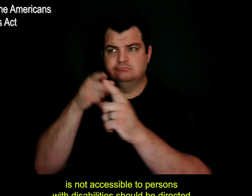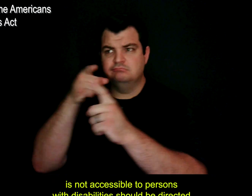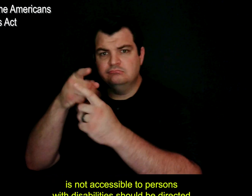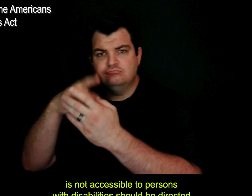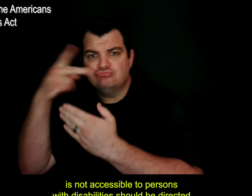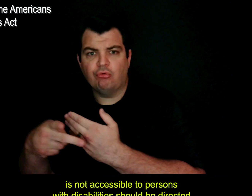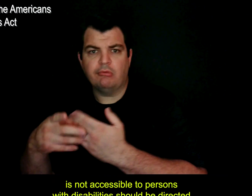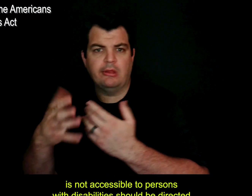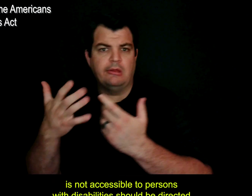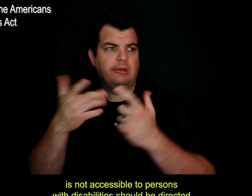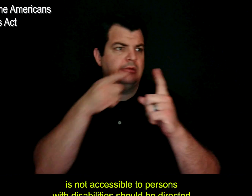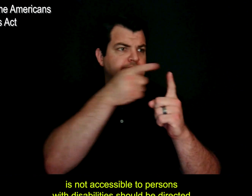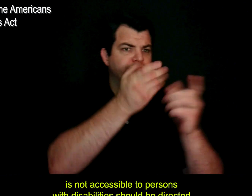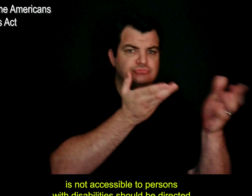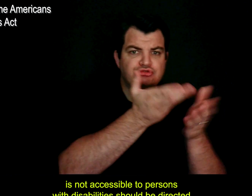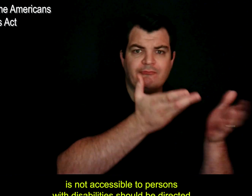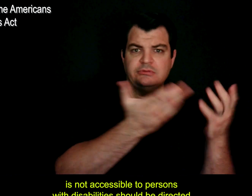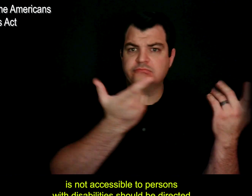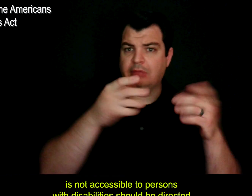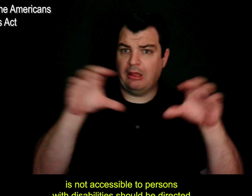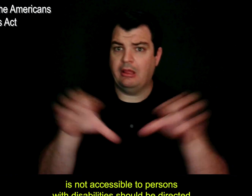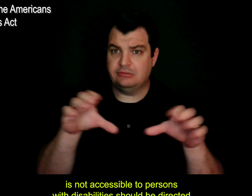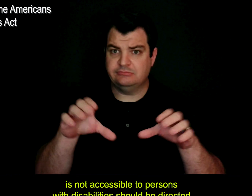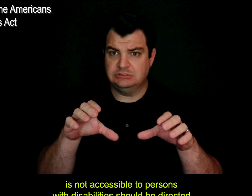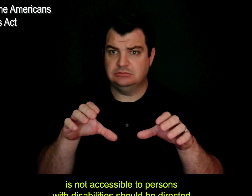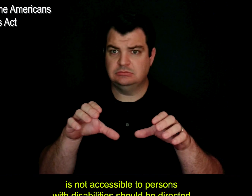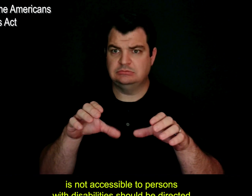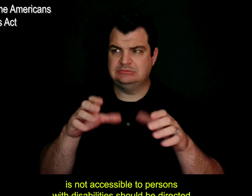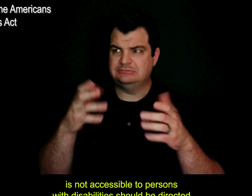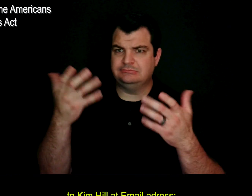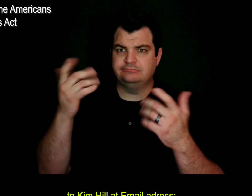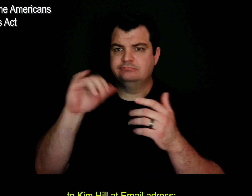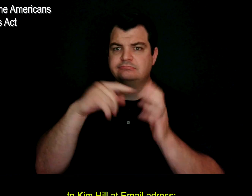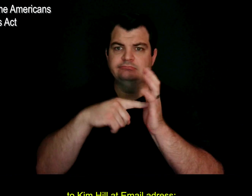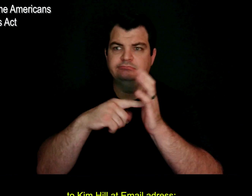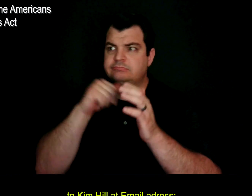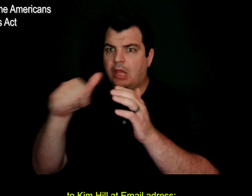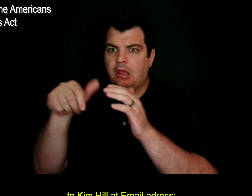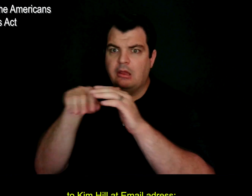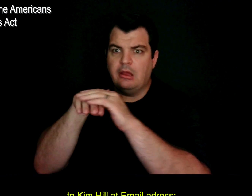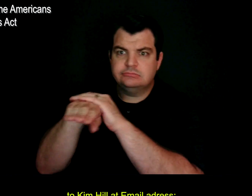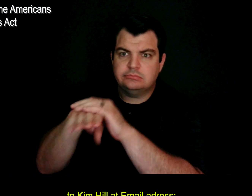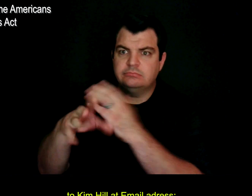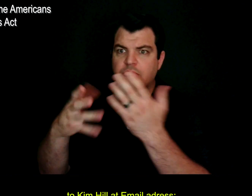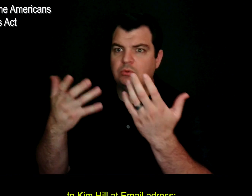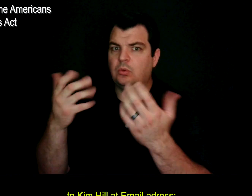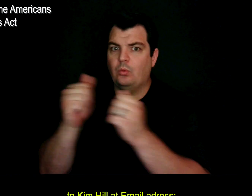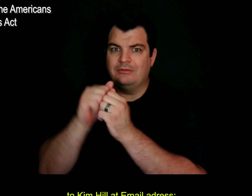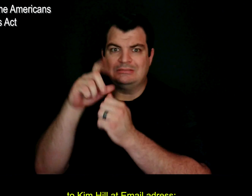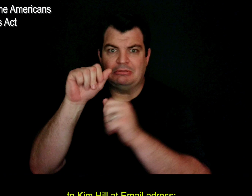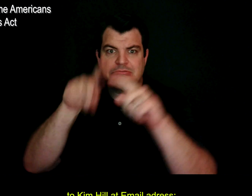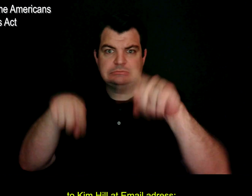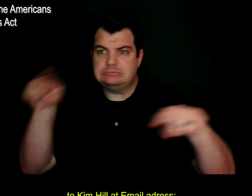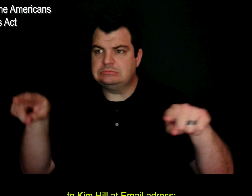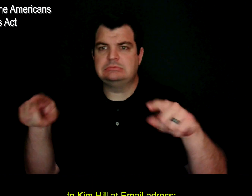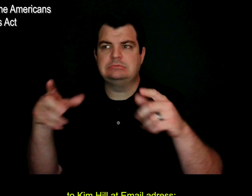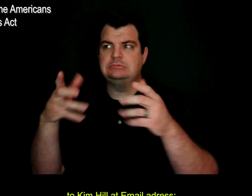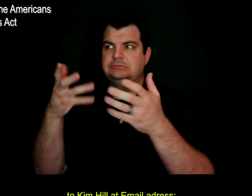is not accessible to persons with disabilities should be directed to Kim Hill at Email adress: